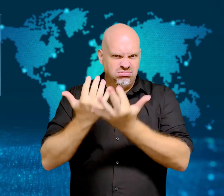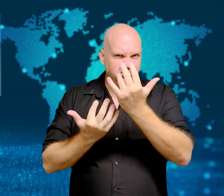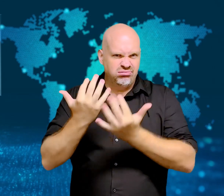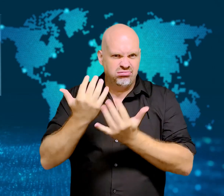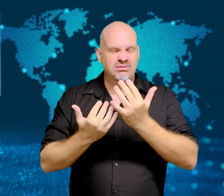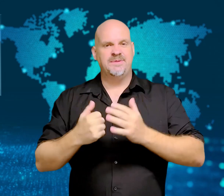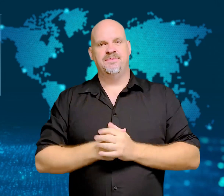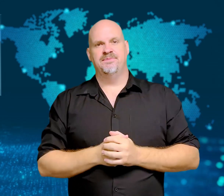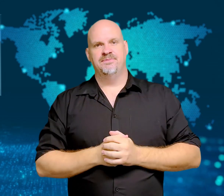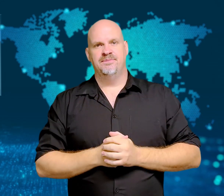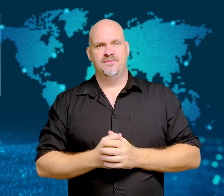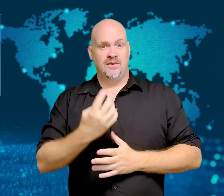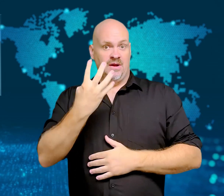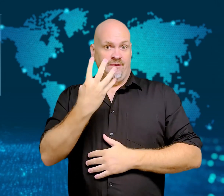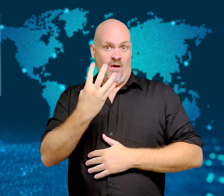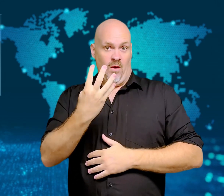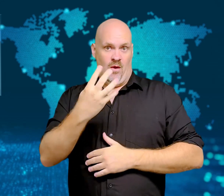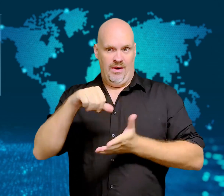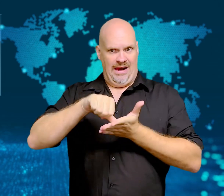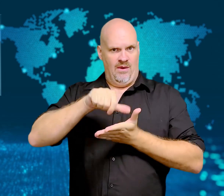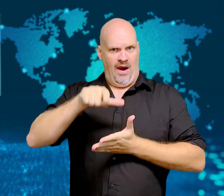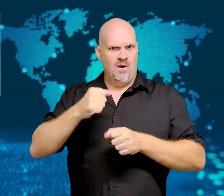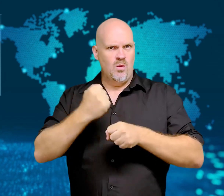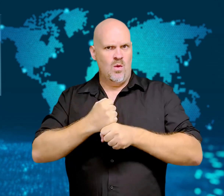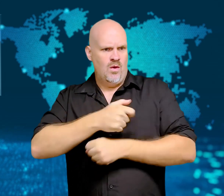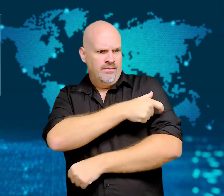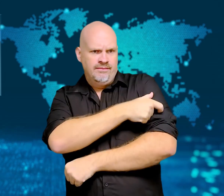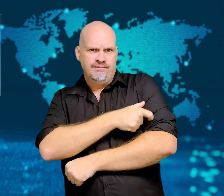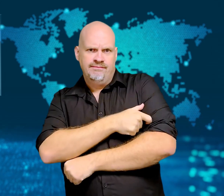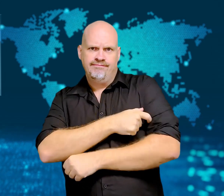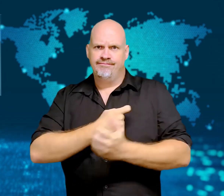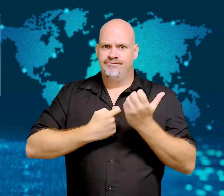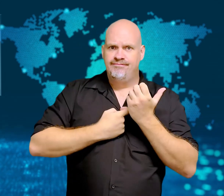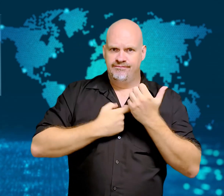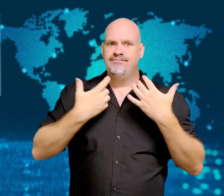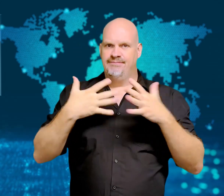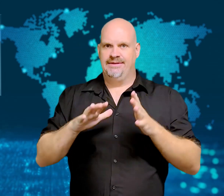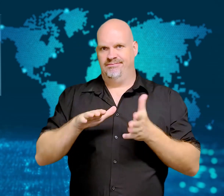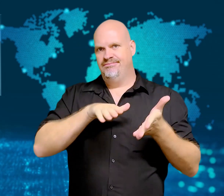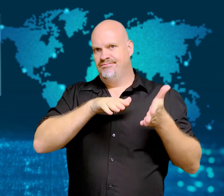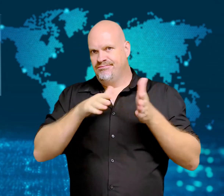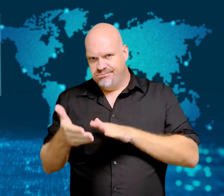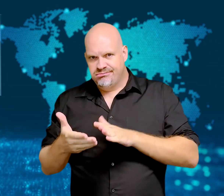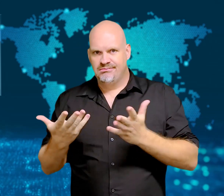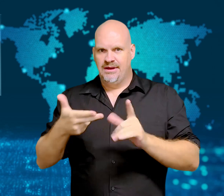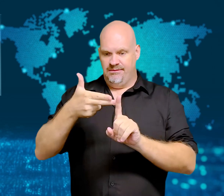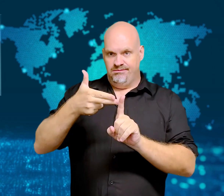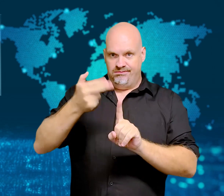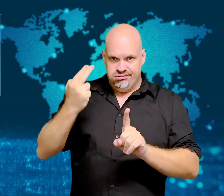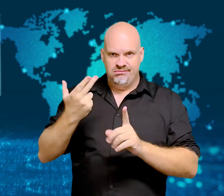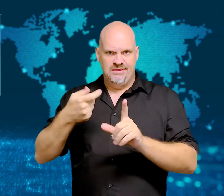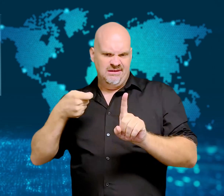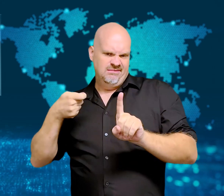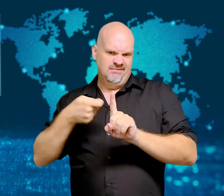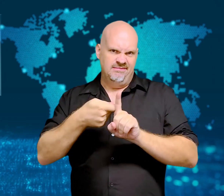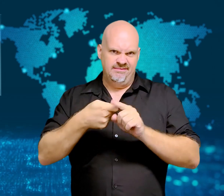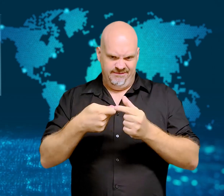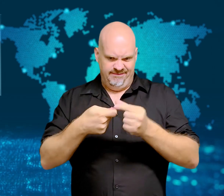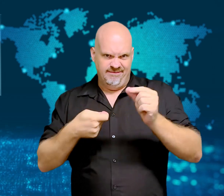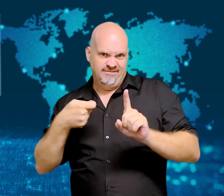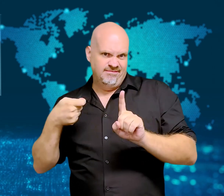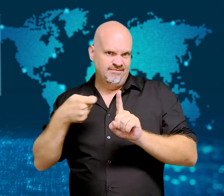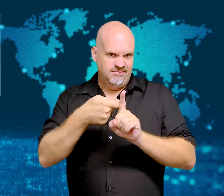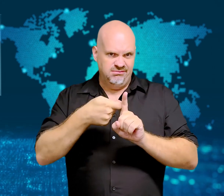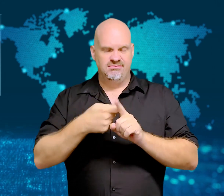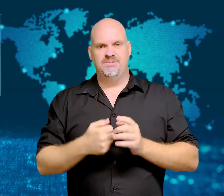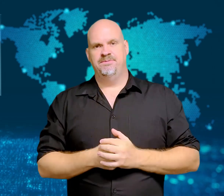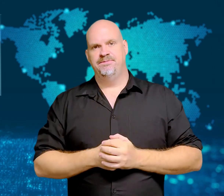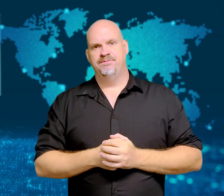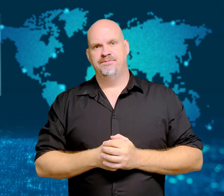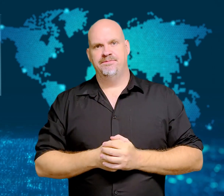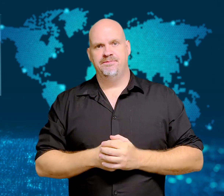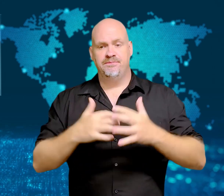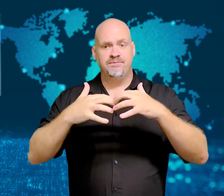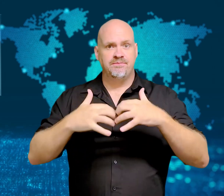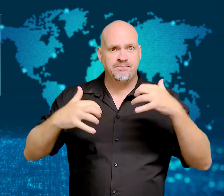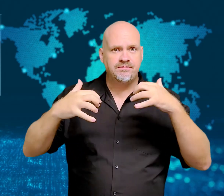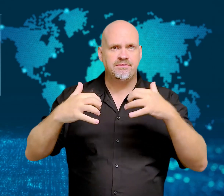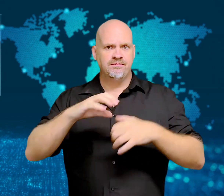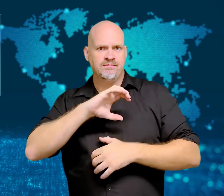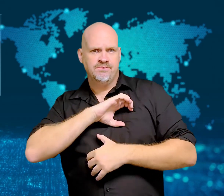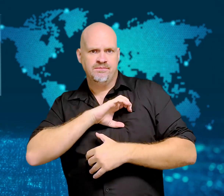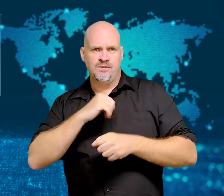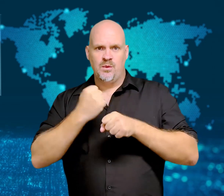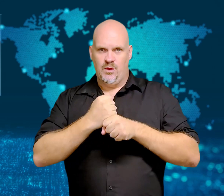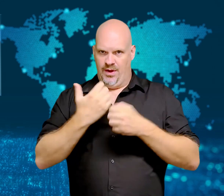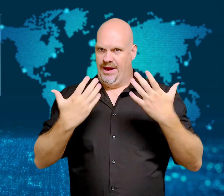Four members of the country's security forces have been killed, either stabbed or shot.